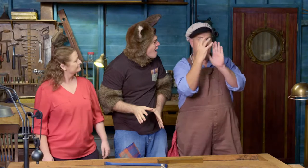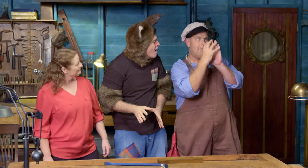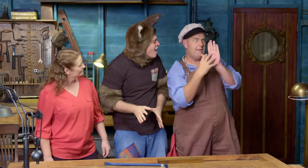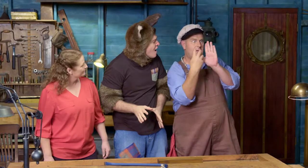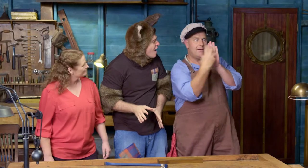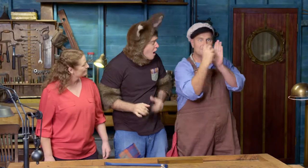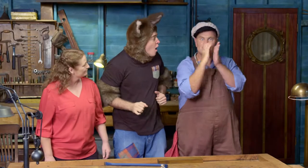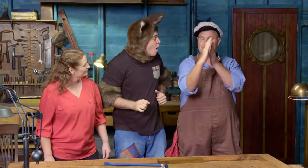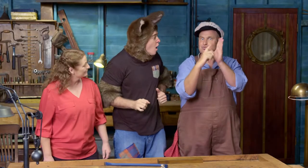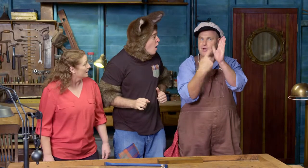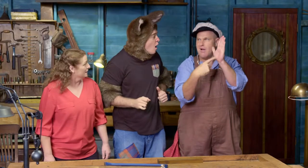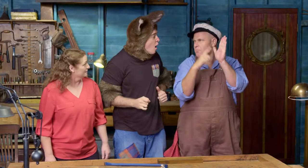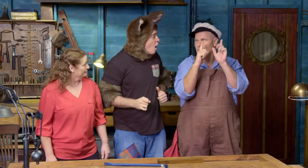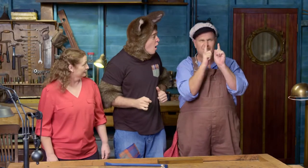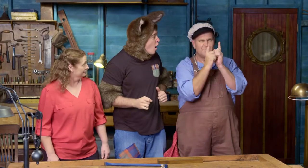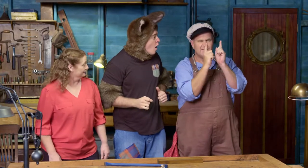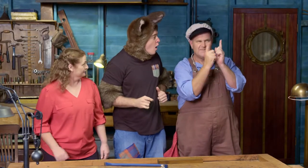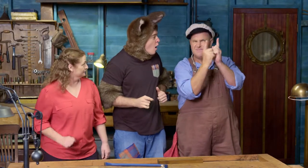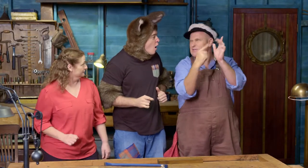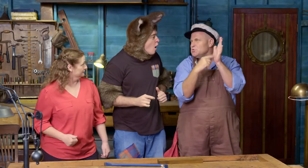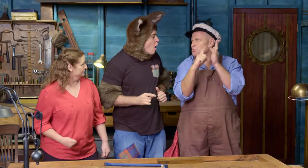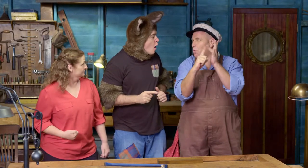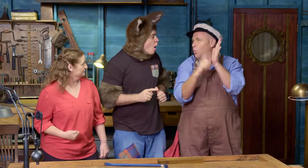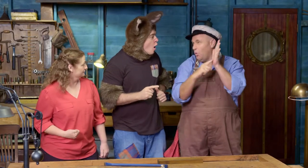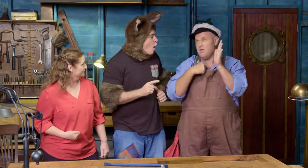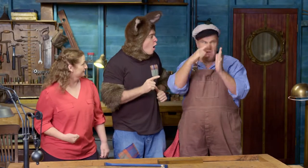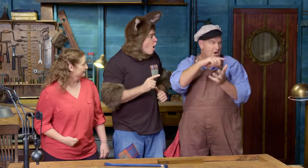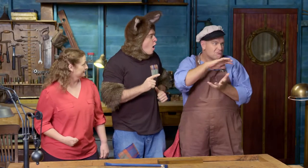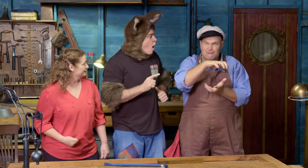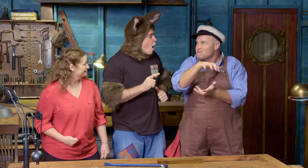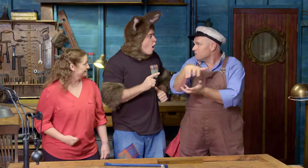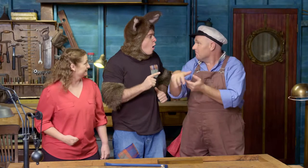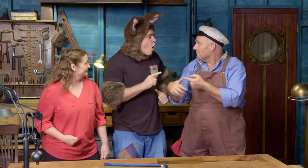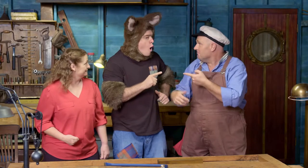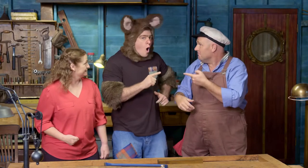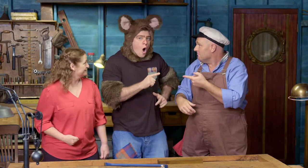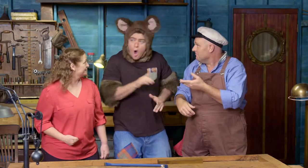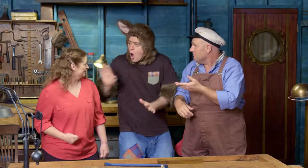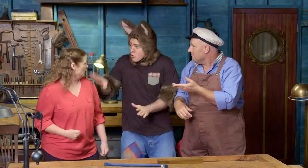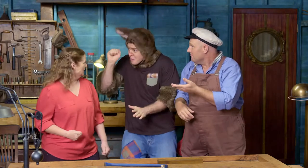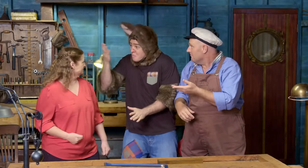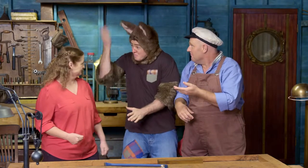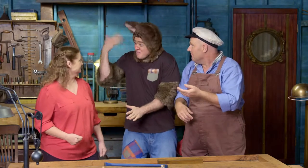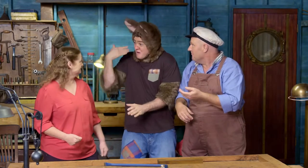Well, we could make a chart to show what each tool does. I could get a bunch of tools for us to compare.